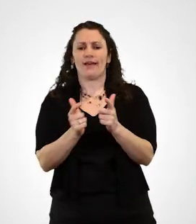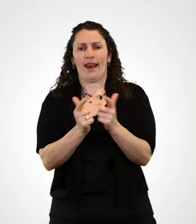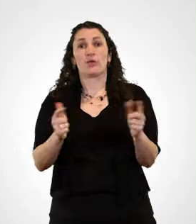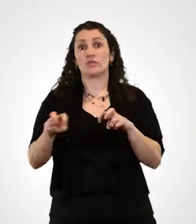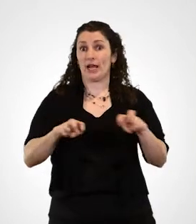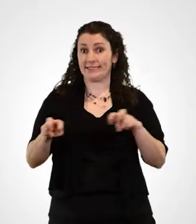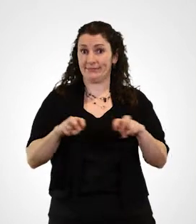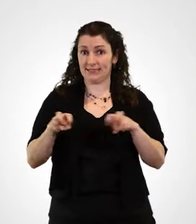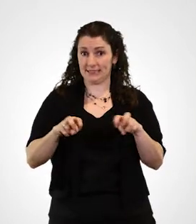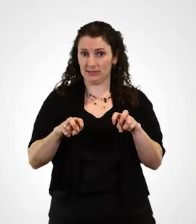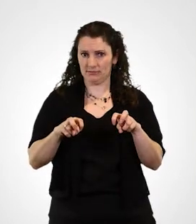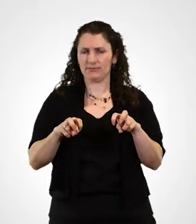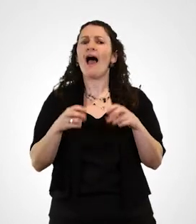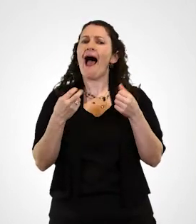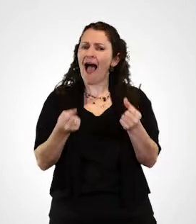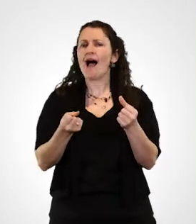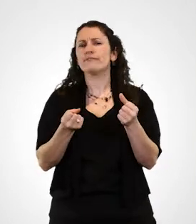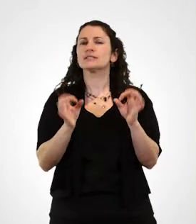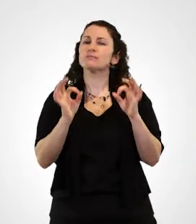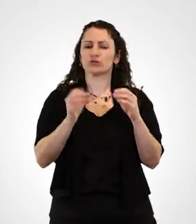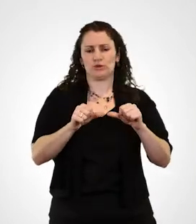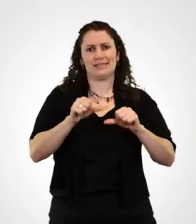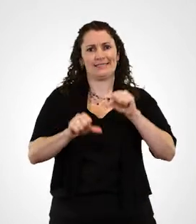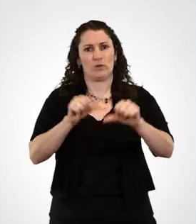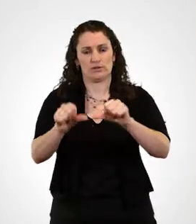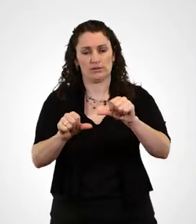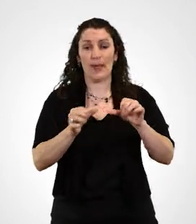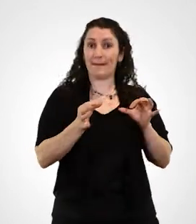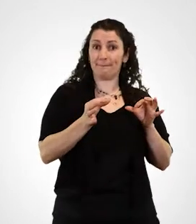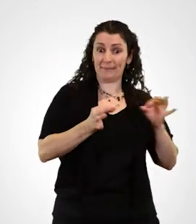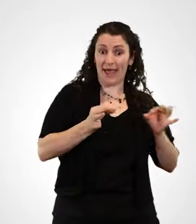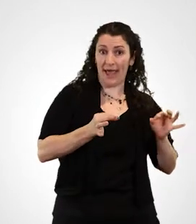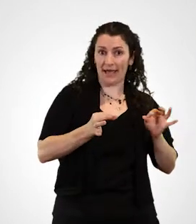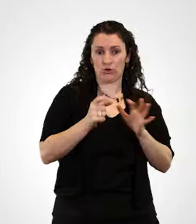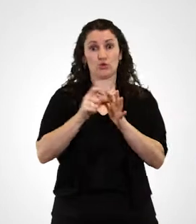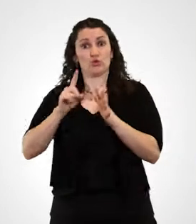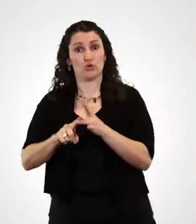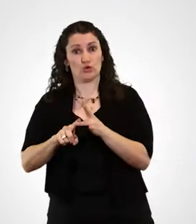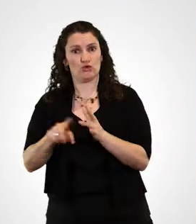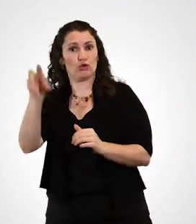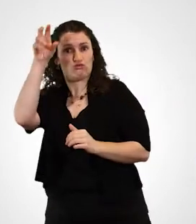and it's implemented in a plan-do-recall sequence. So if the children read